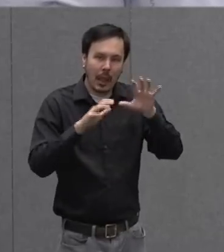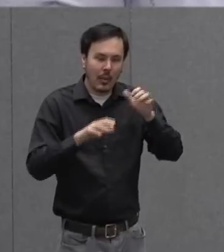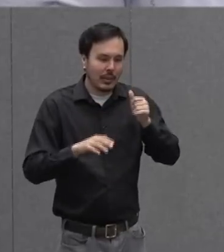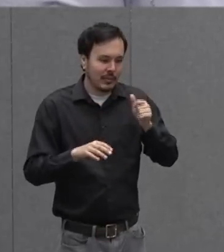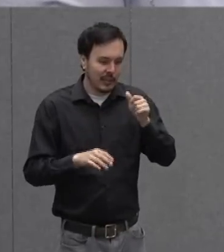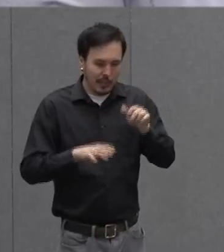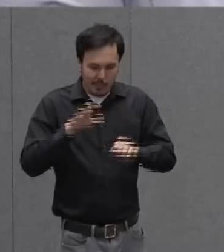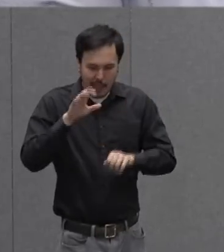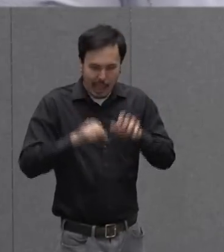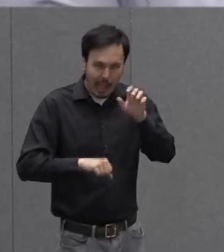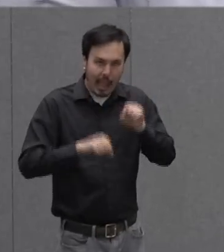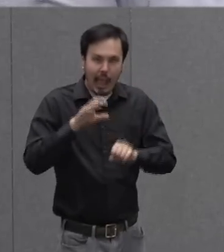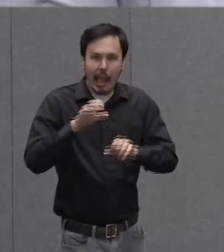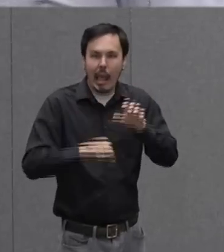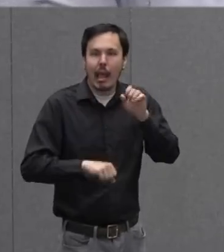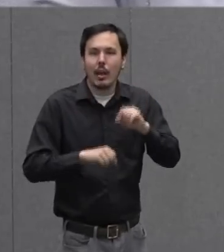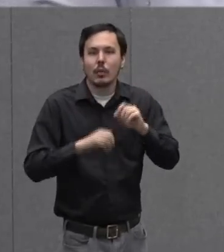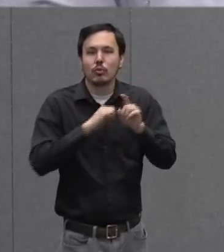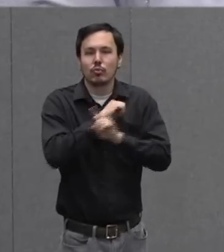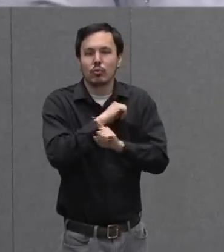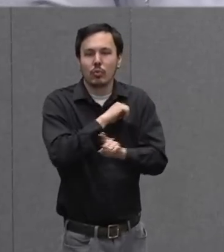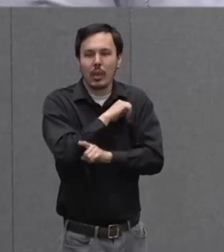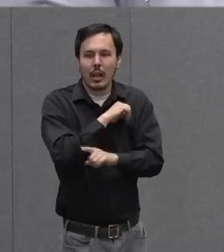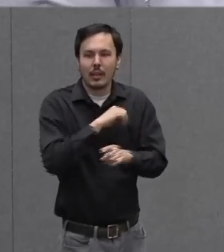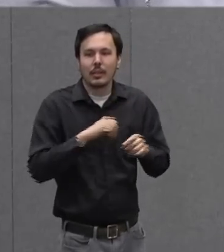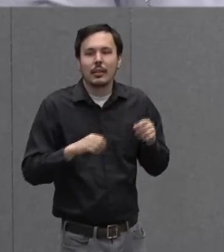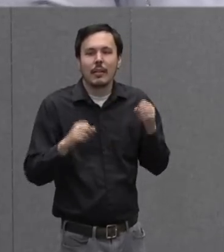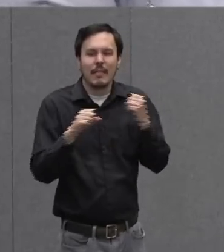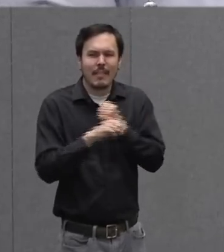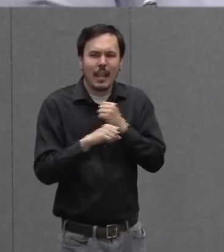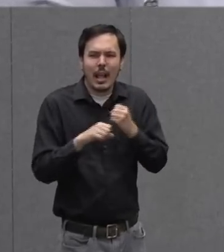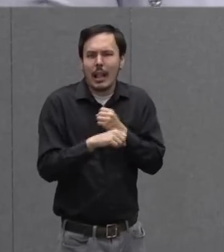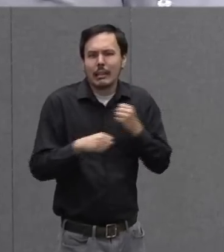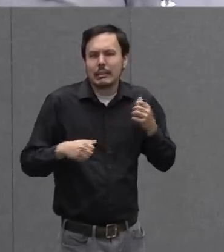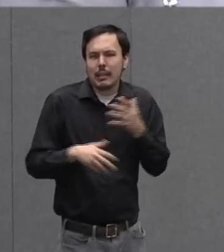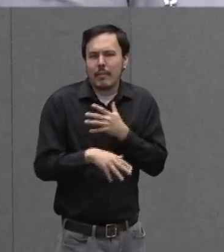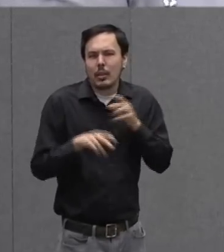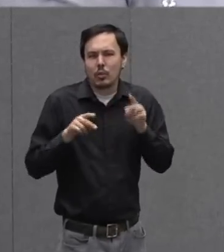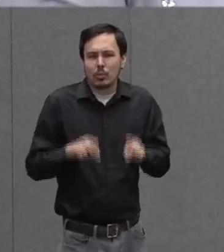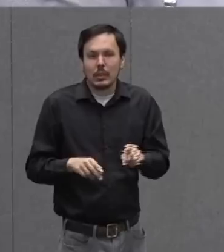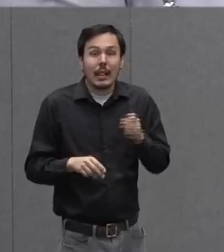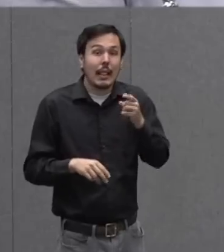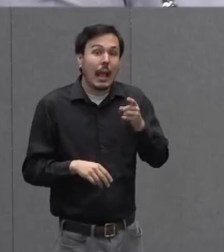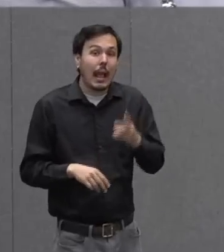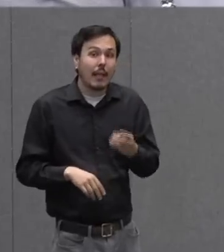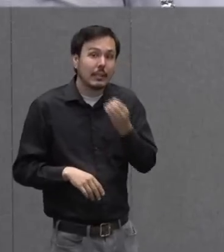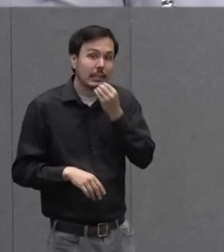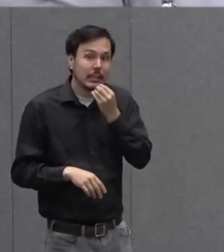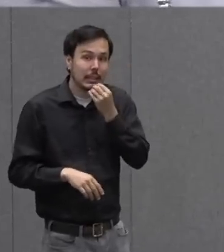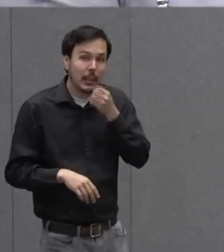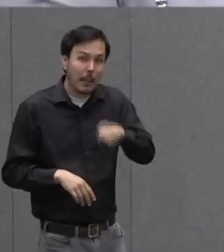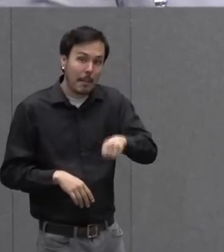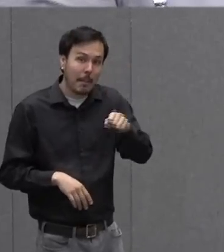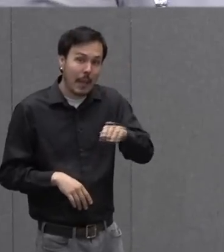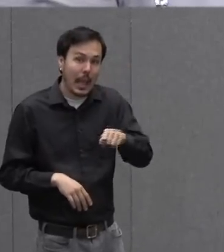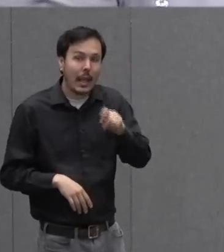where he battled the most terrifying creature in the land. The half-eaten bag of trail mix.